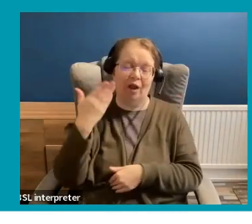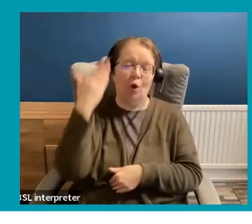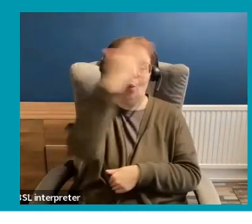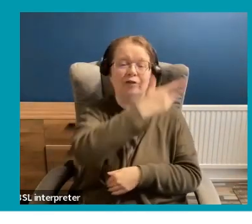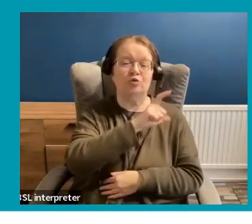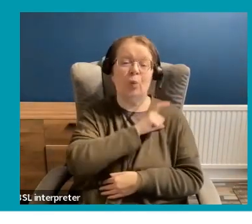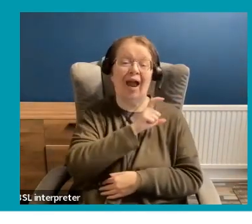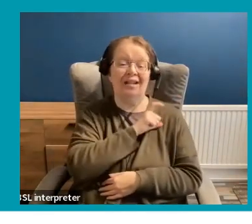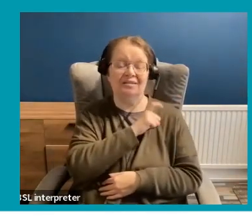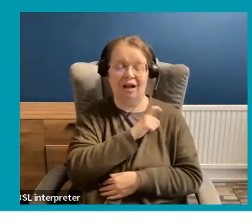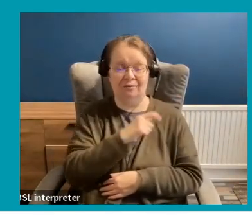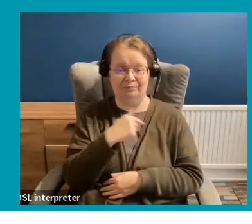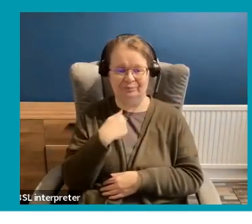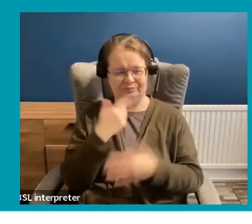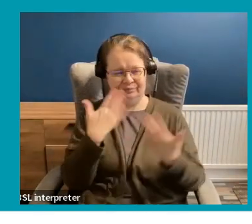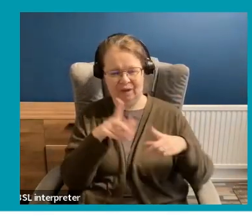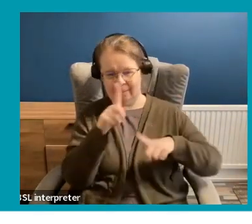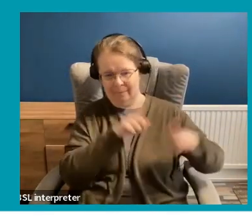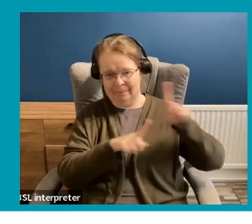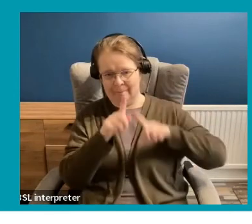and I had a meeting with the CBC, the